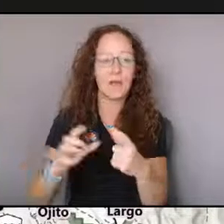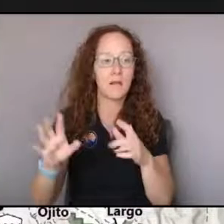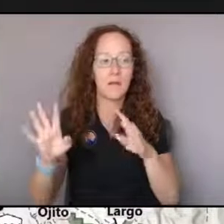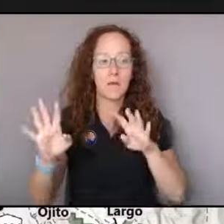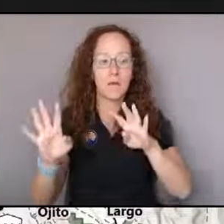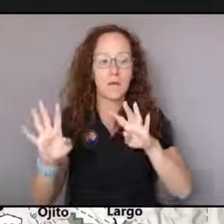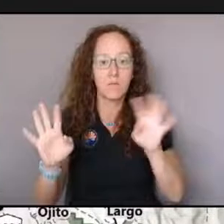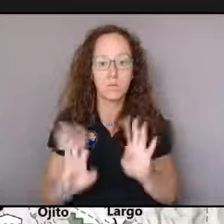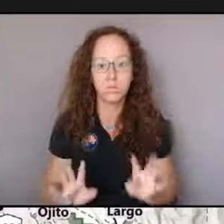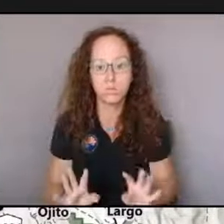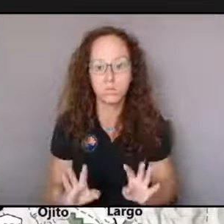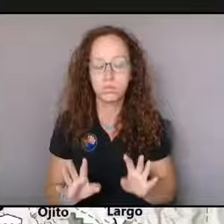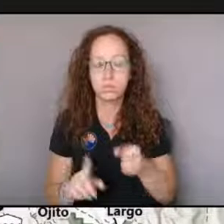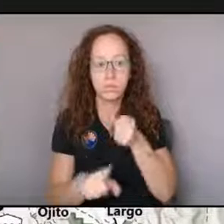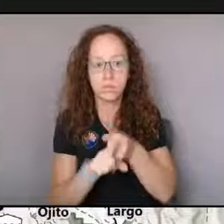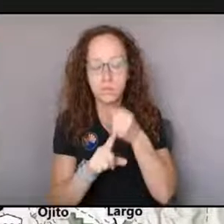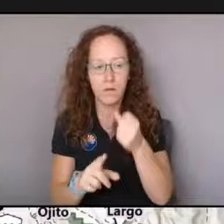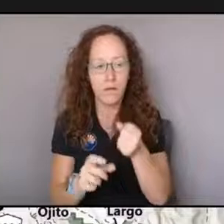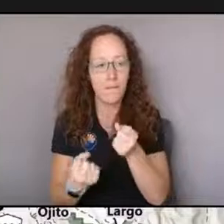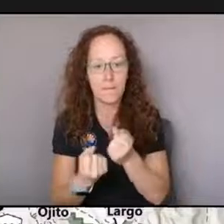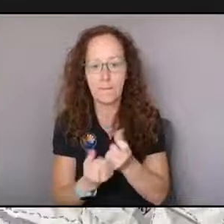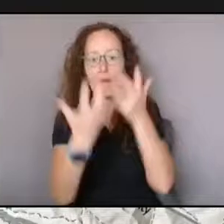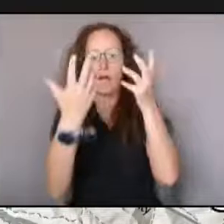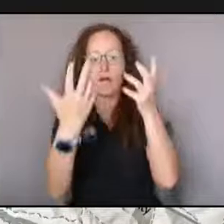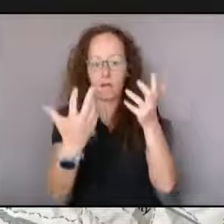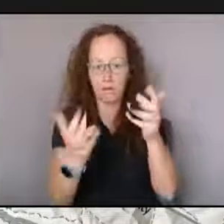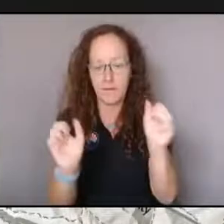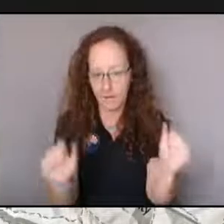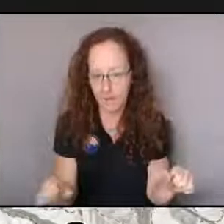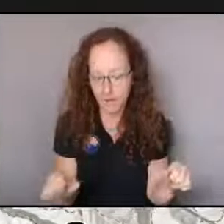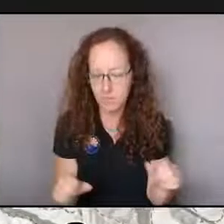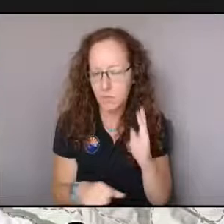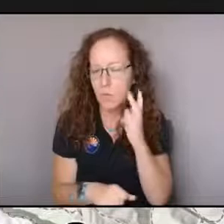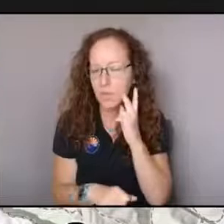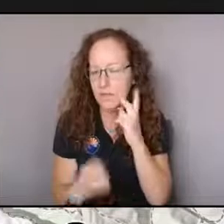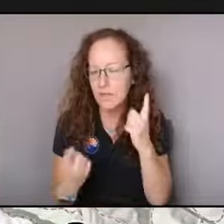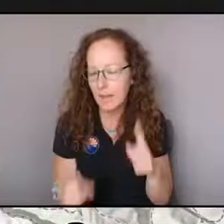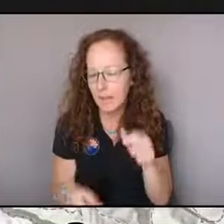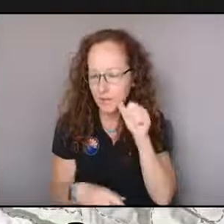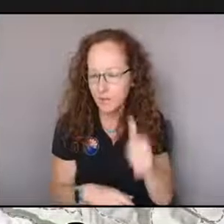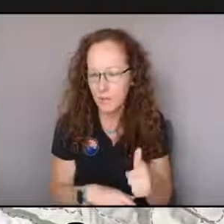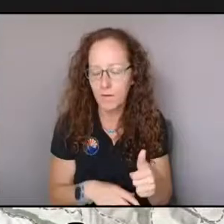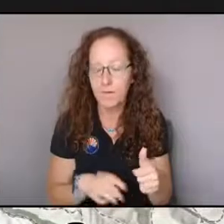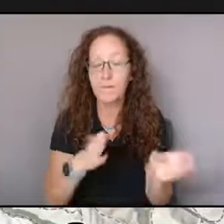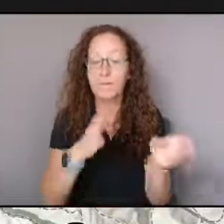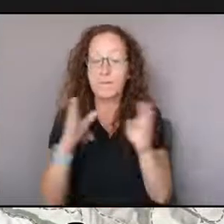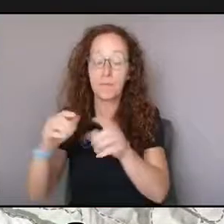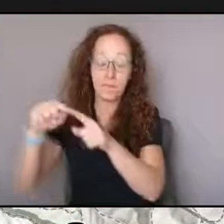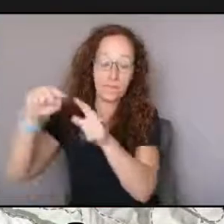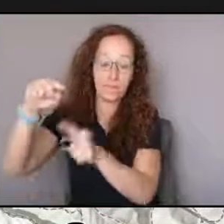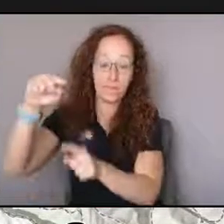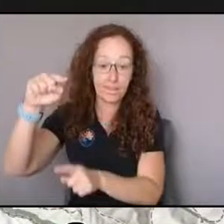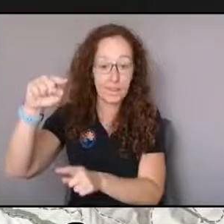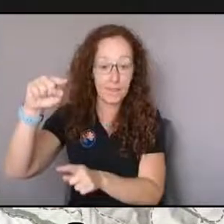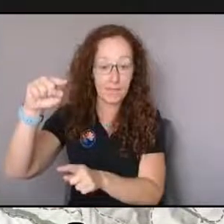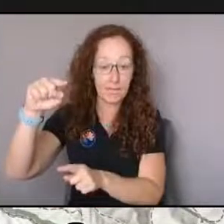SO WE'LL HAVE TO SEE WHAT HAPPENS THERE TOMORROW, IF ANY OF THAT COMES ALIVE. NOW, AS WE COME DOWN SOUTH ON THE WEST SIDE, THE